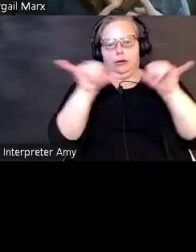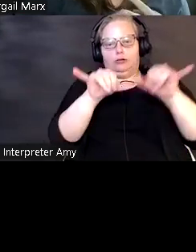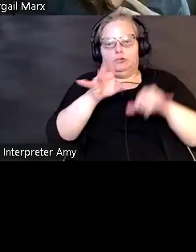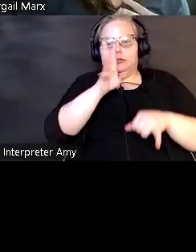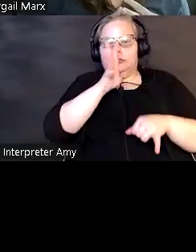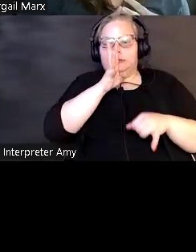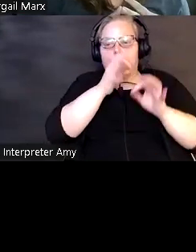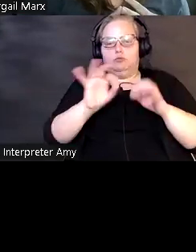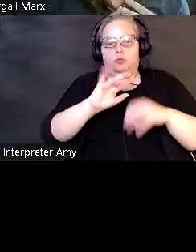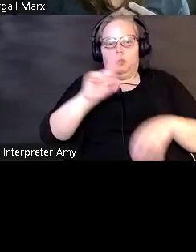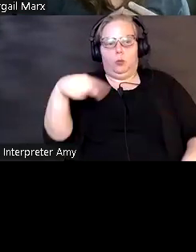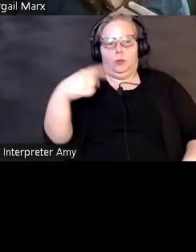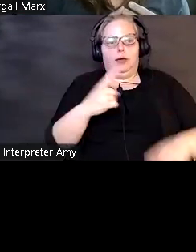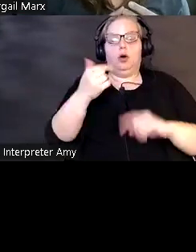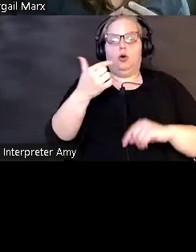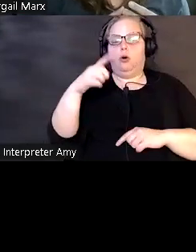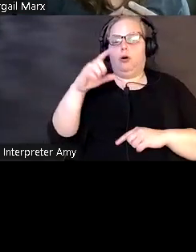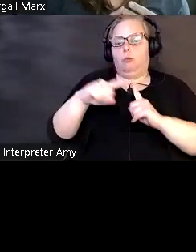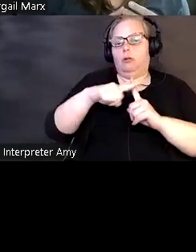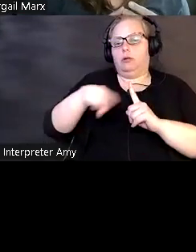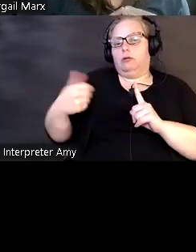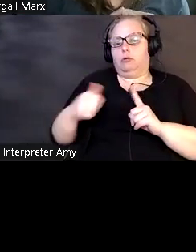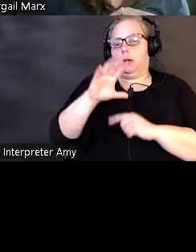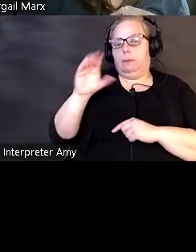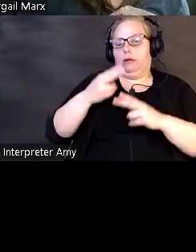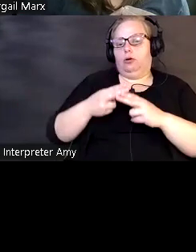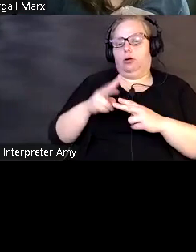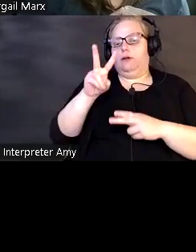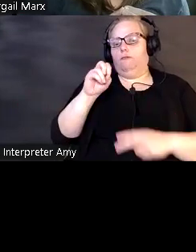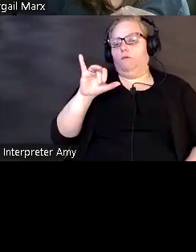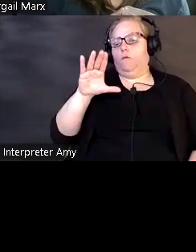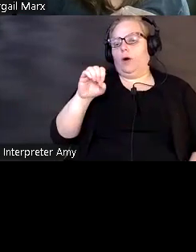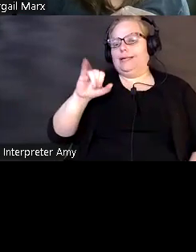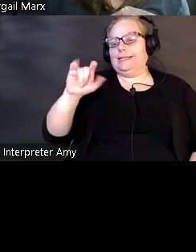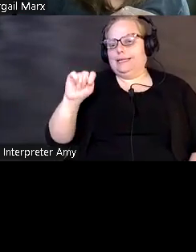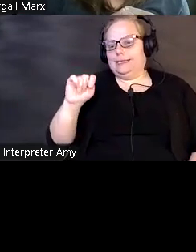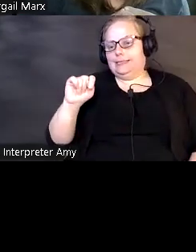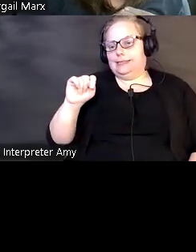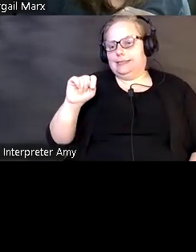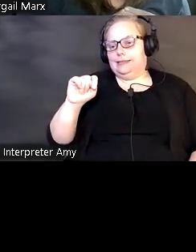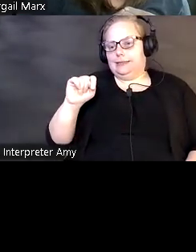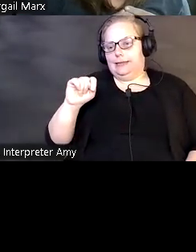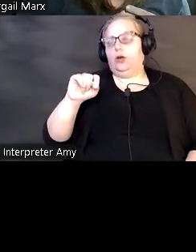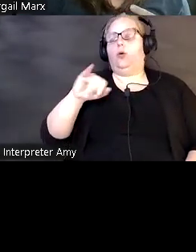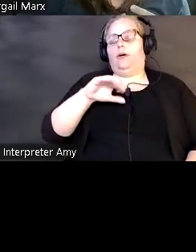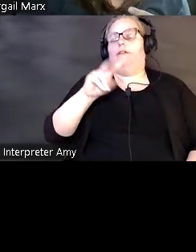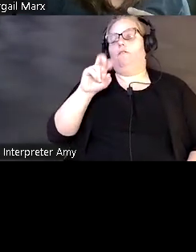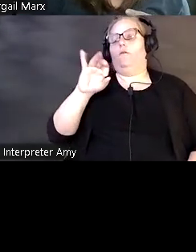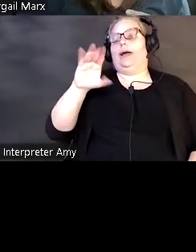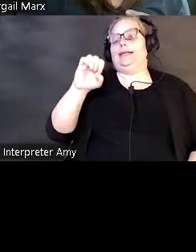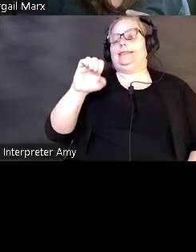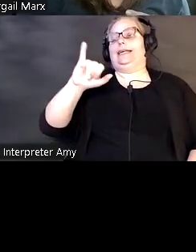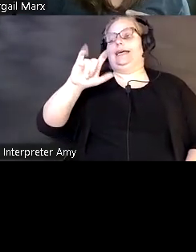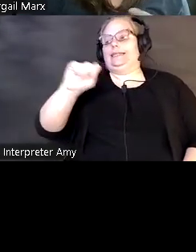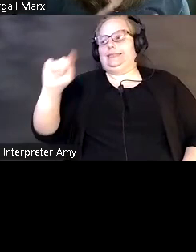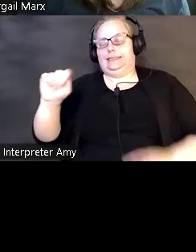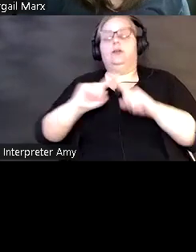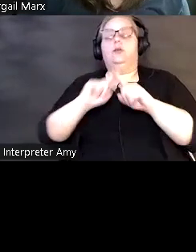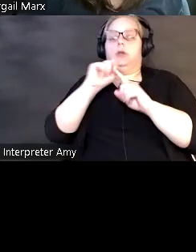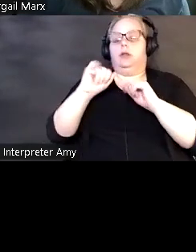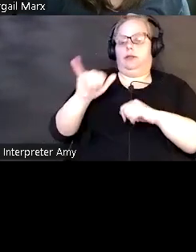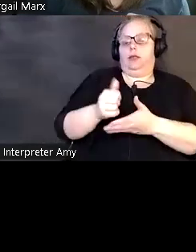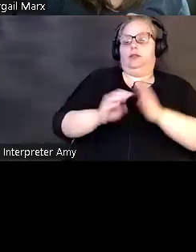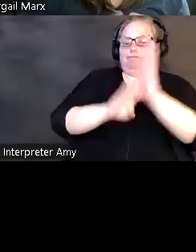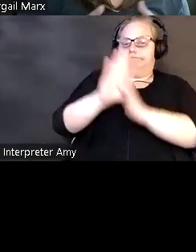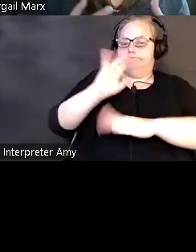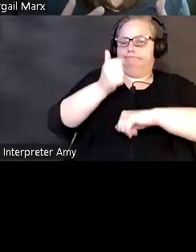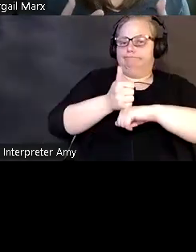Google and another company called VoiceItt are also developing softwares or apps where it learns